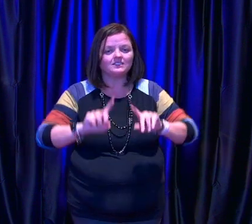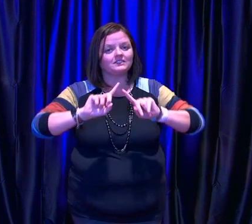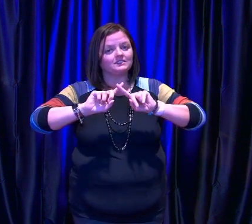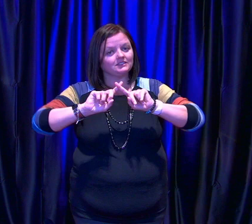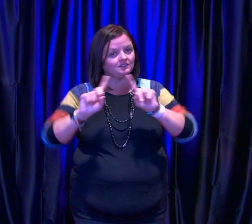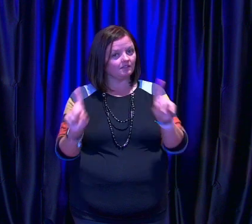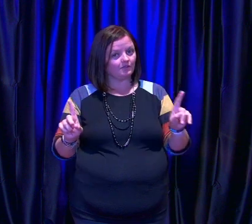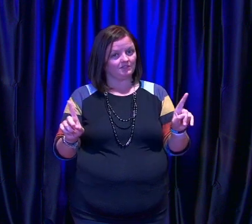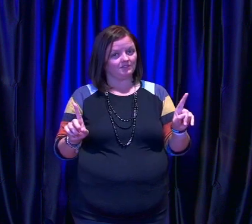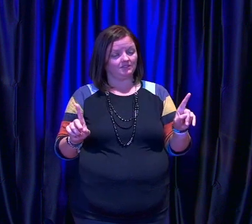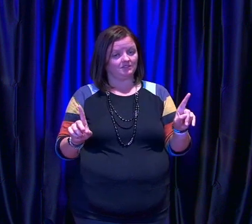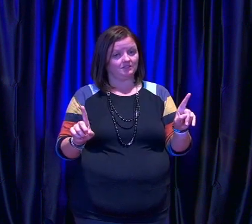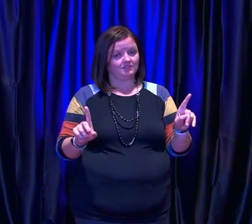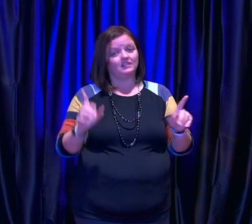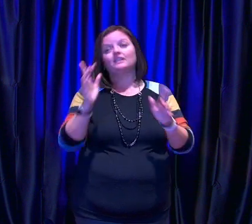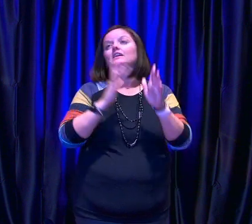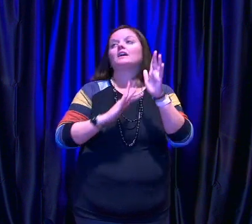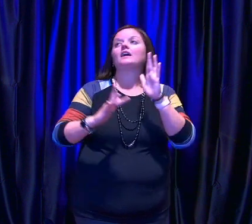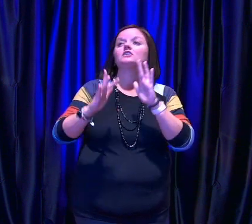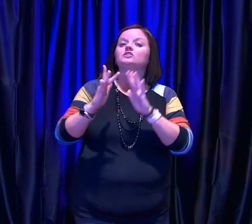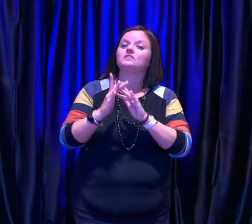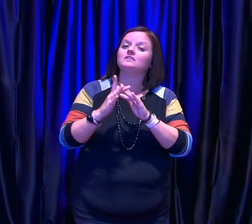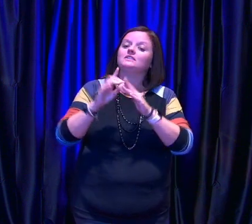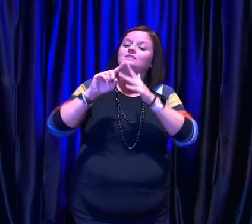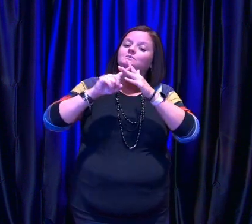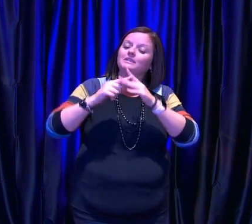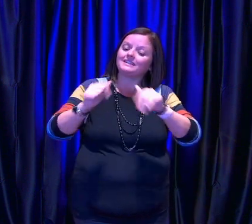difference and Jesus began to live that way